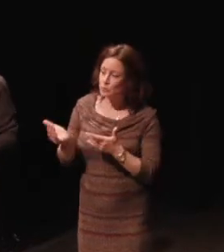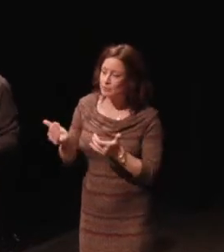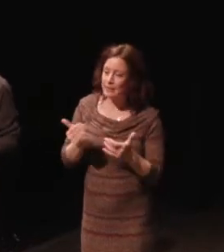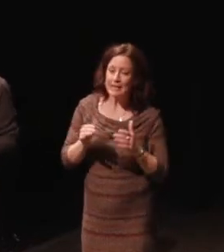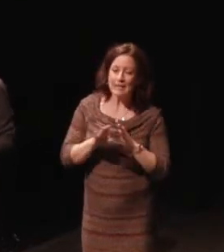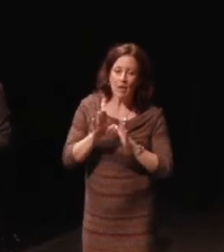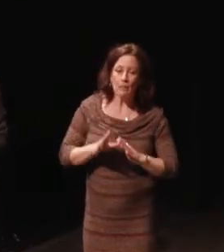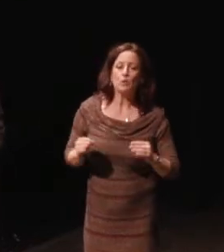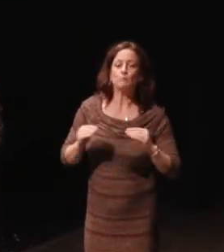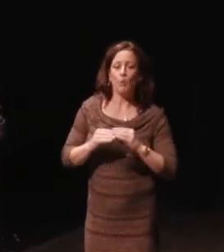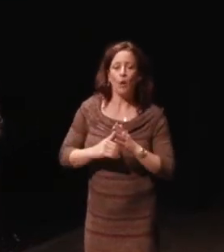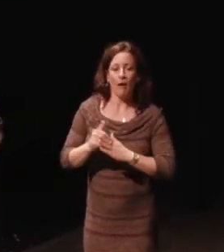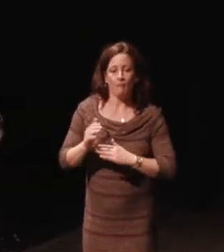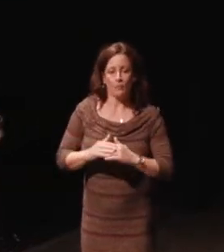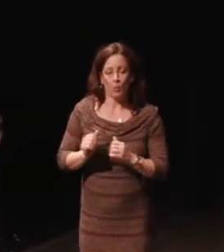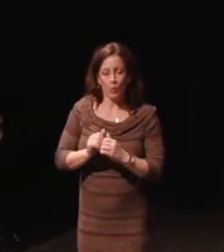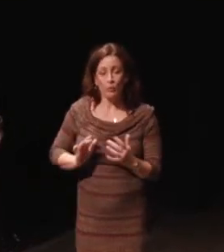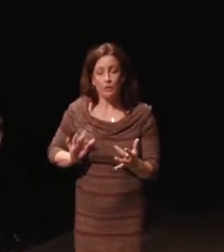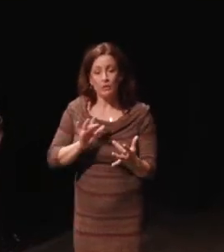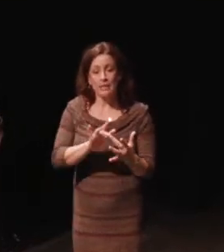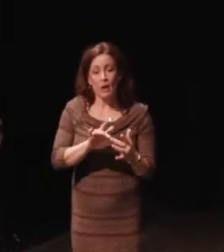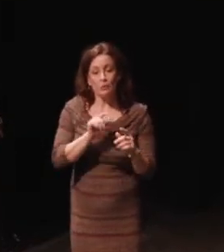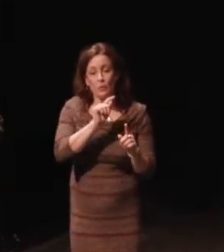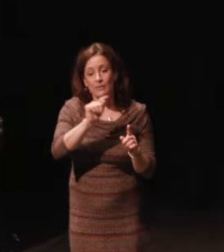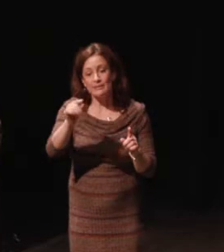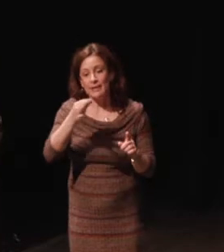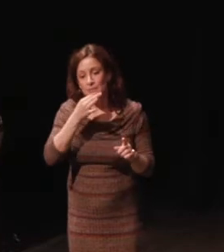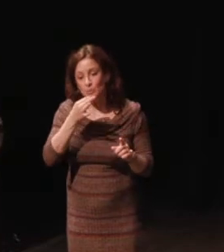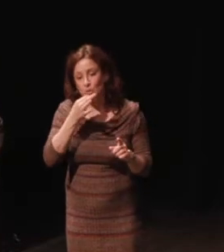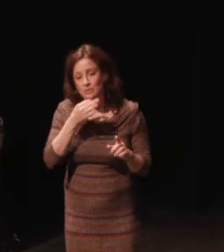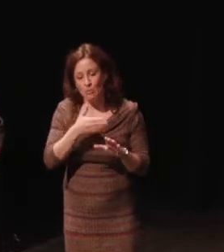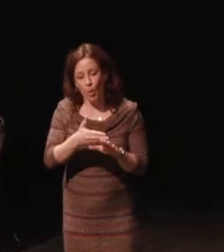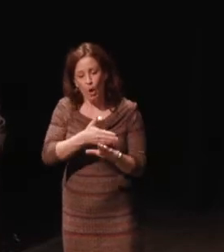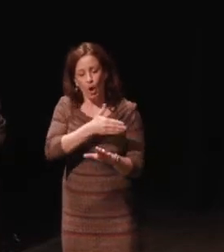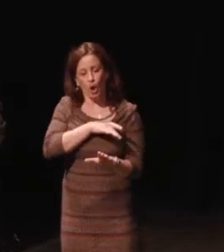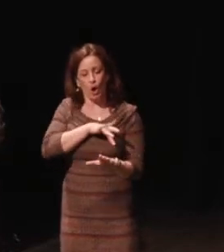comfortable with reaching out to these experts early on in development.